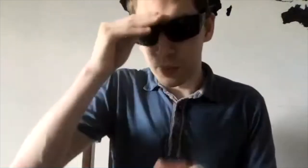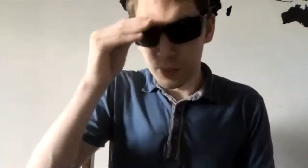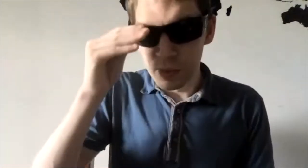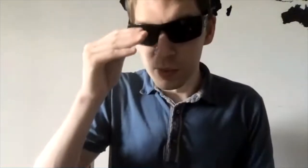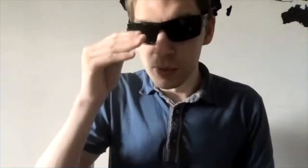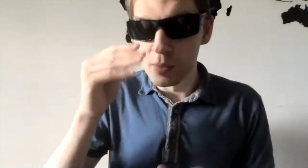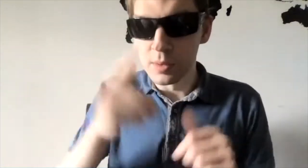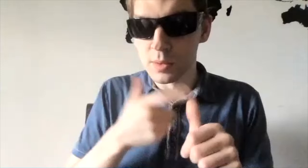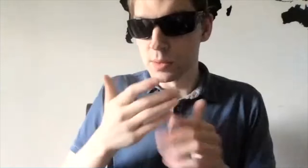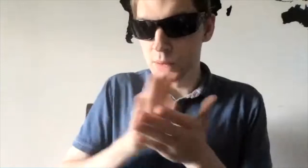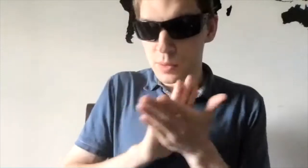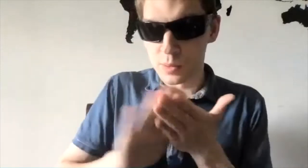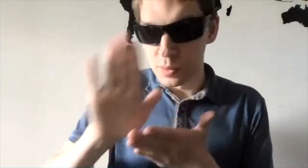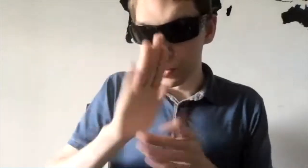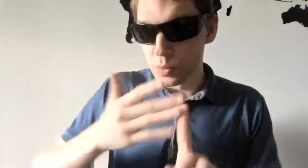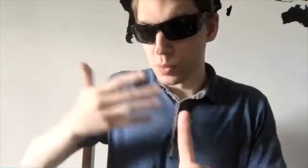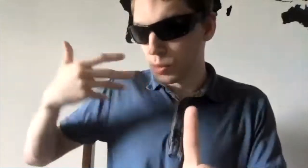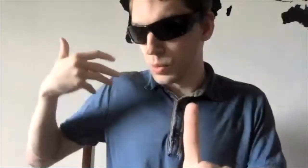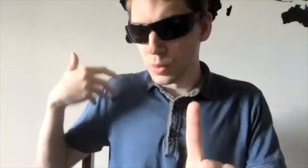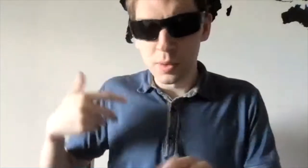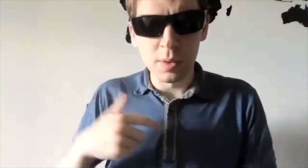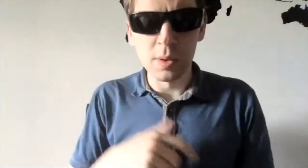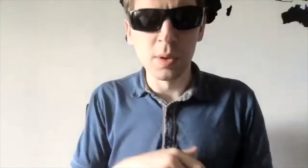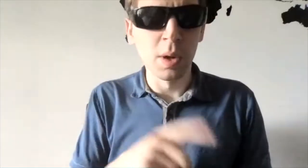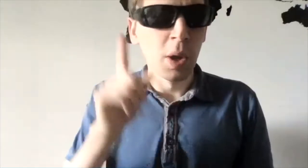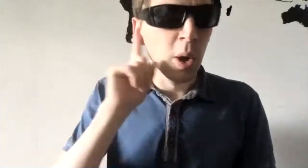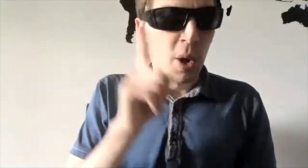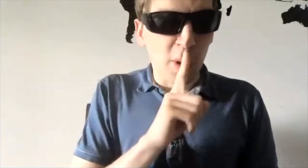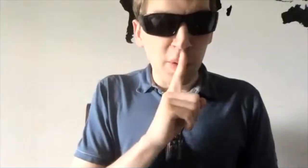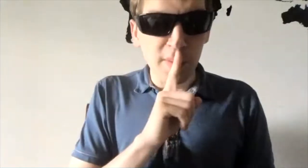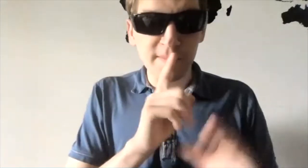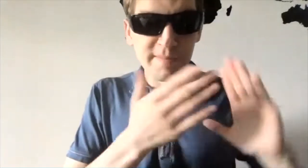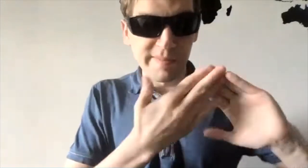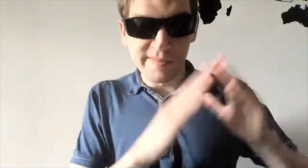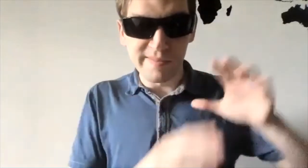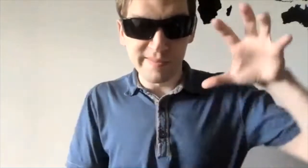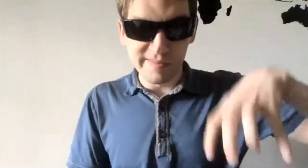(Jason) Well really I've learned this even way back when I was a college student.